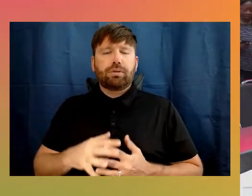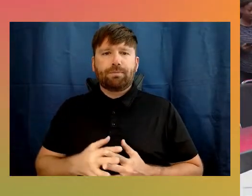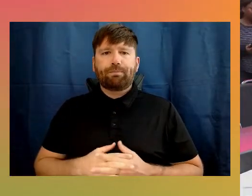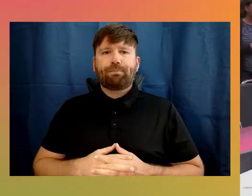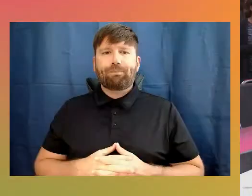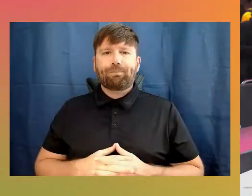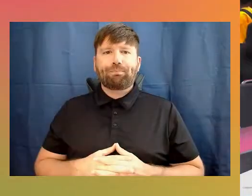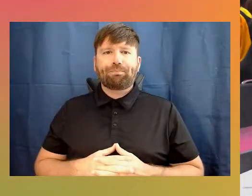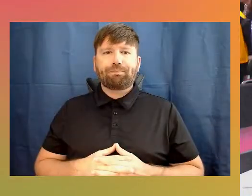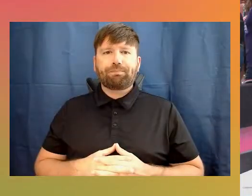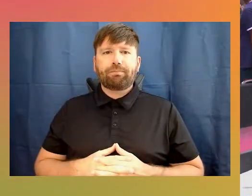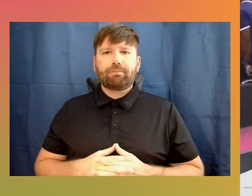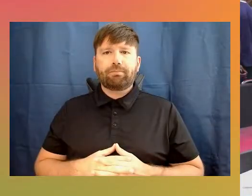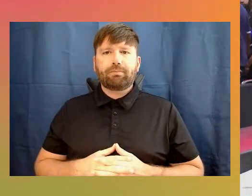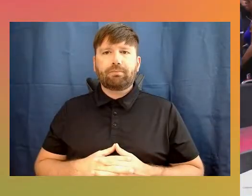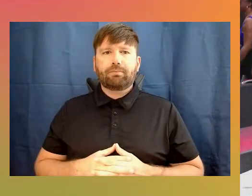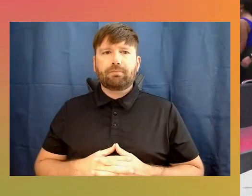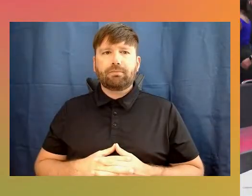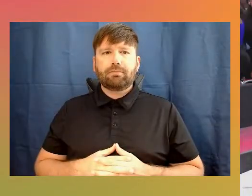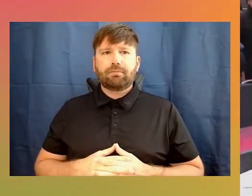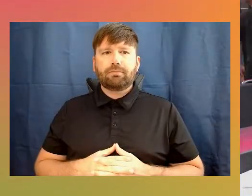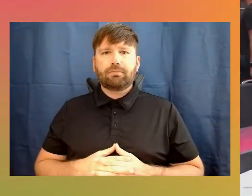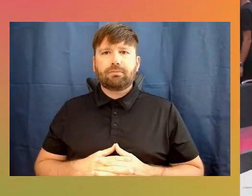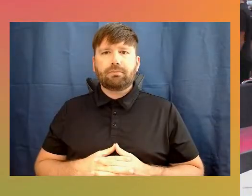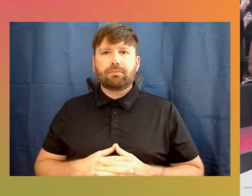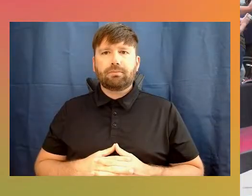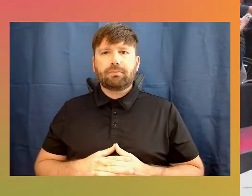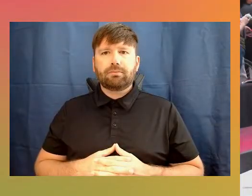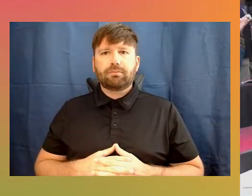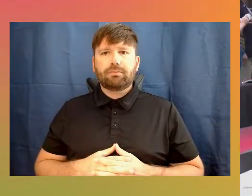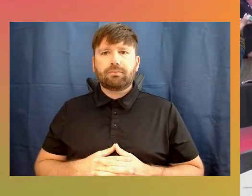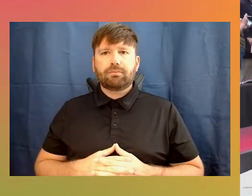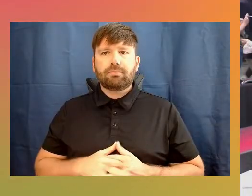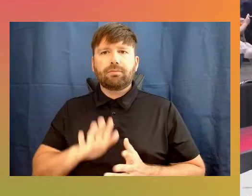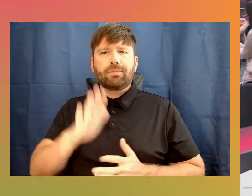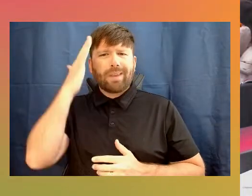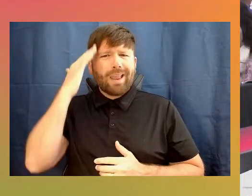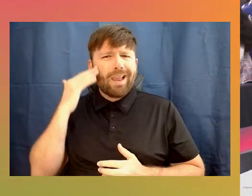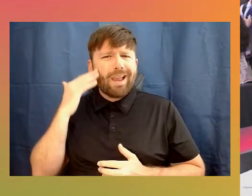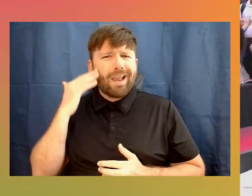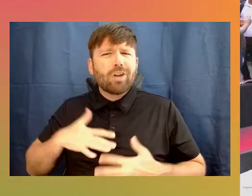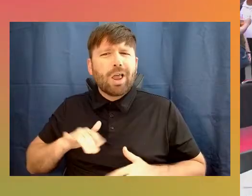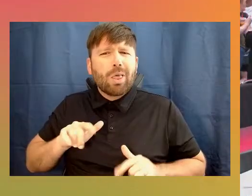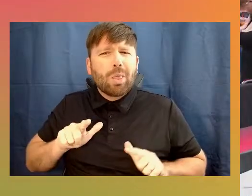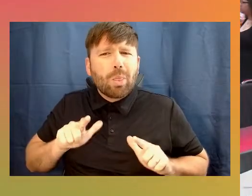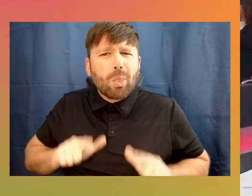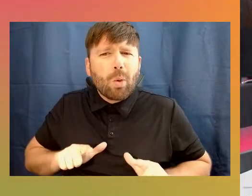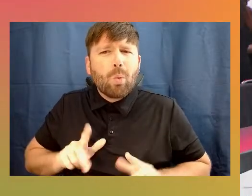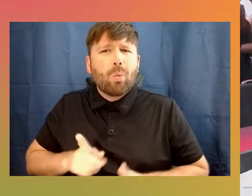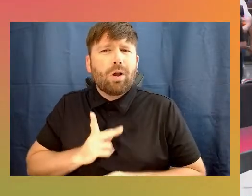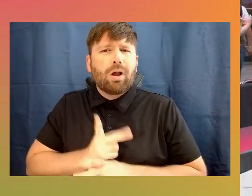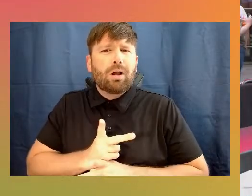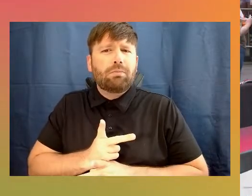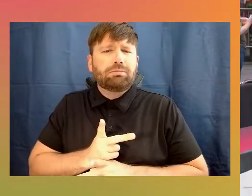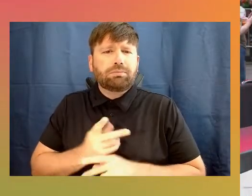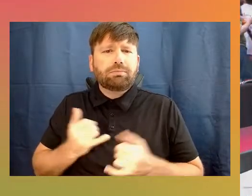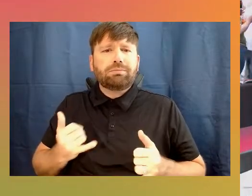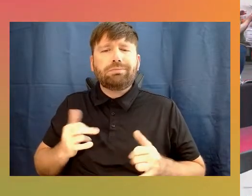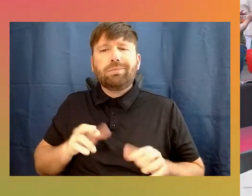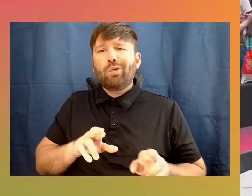BIGGEST BREATH IN.